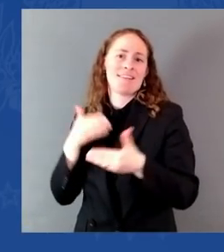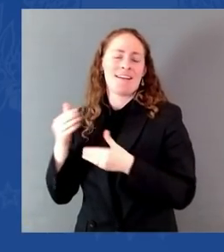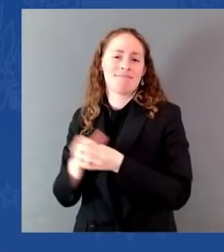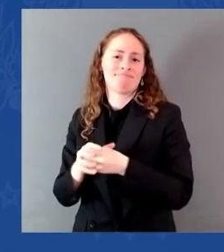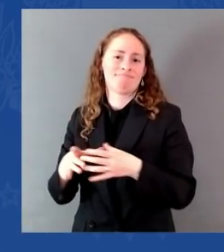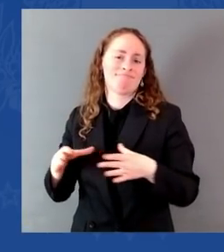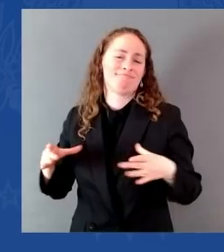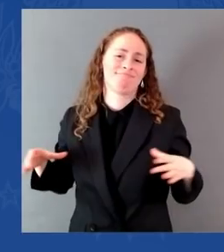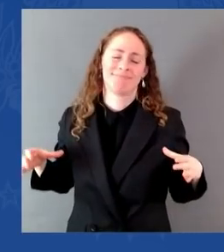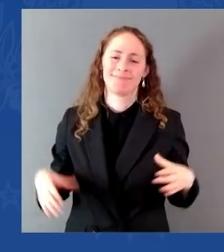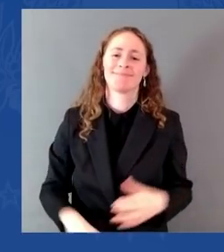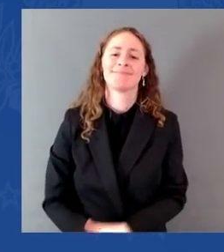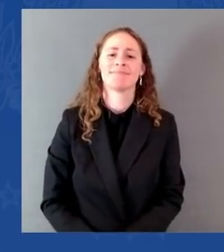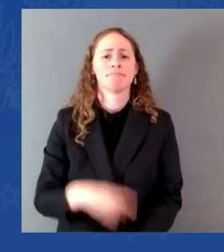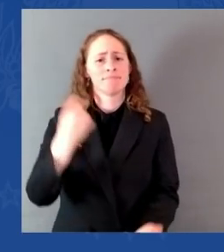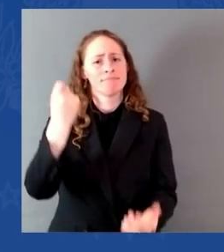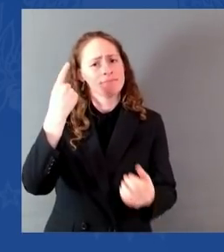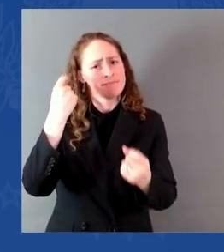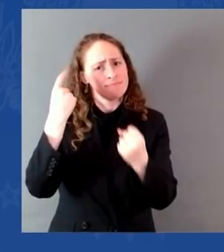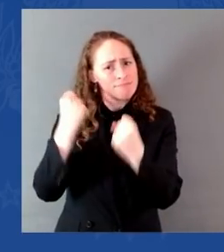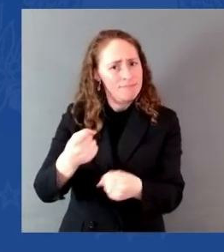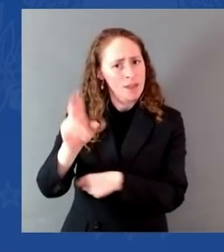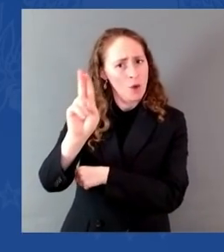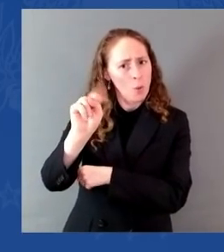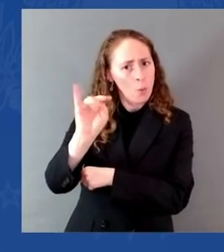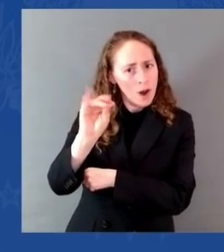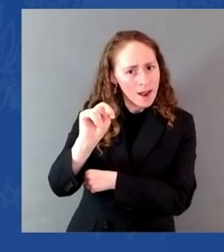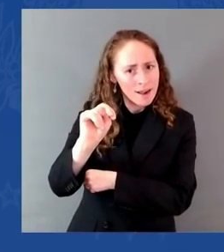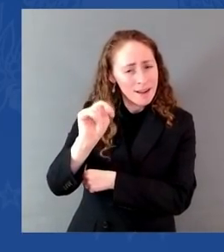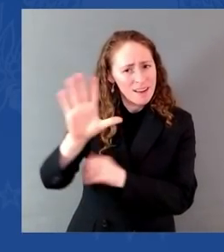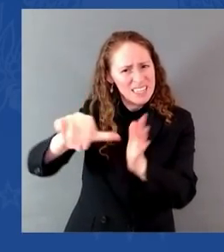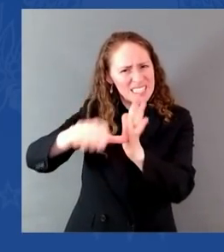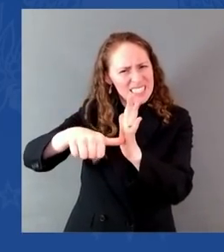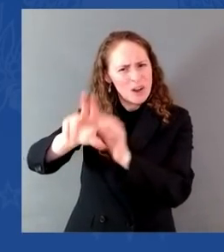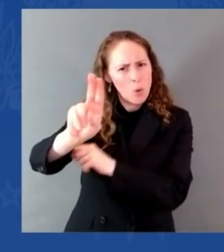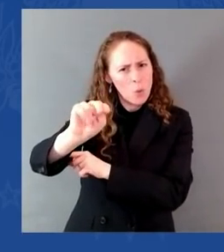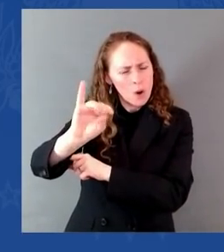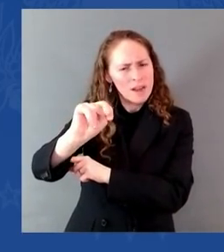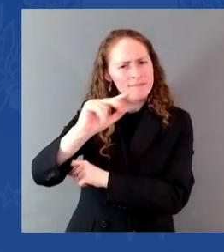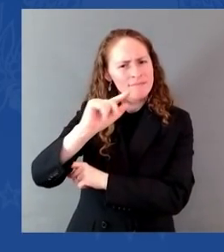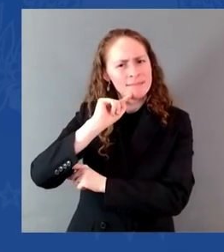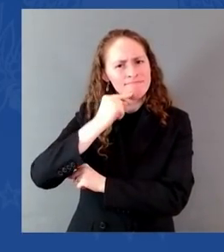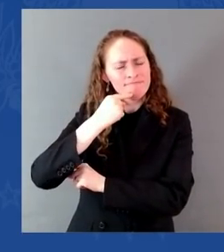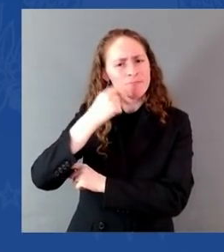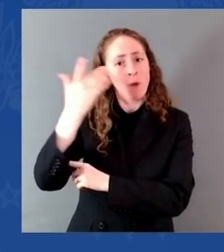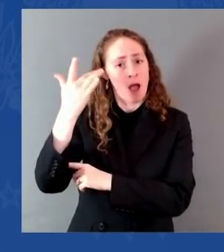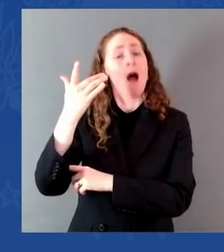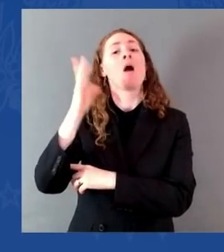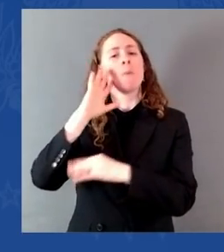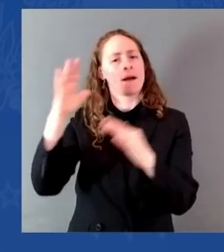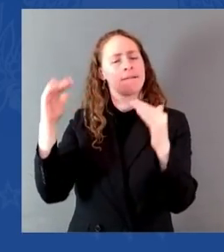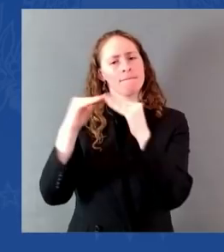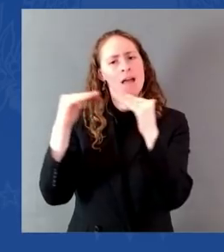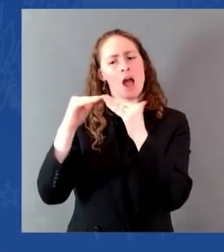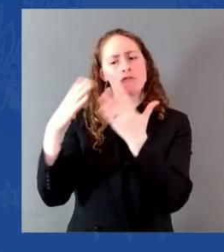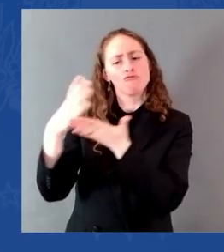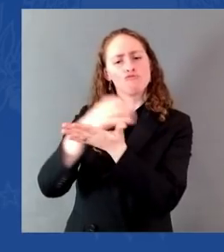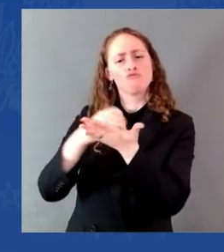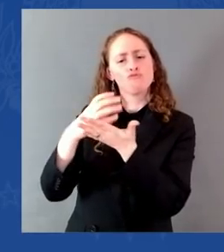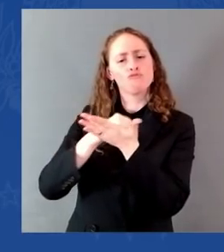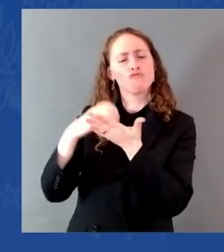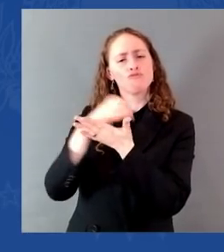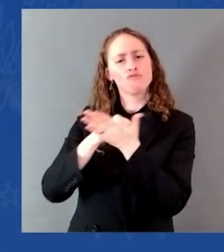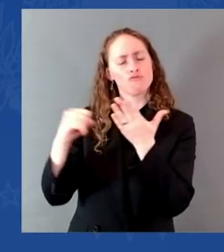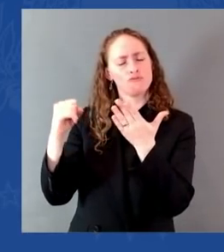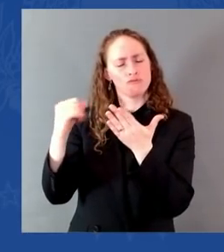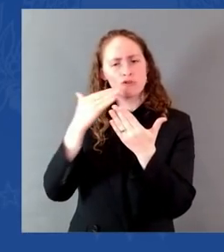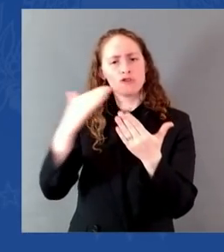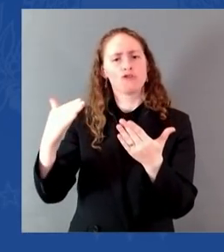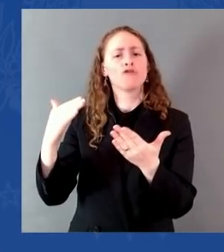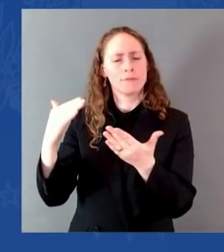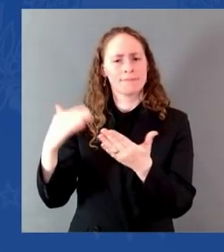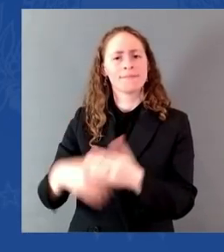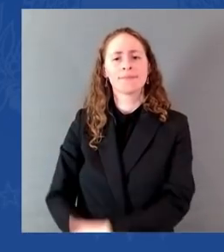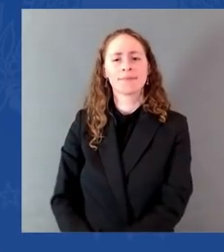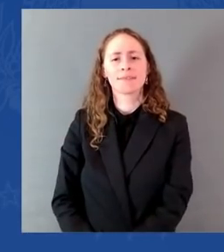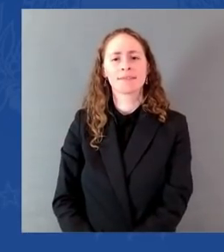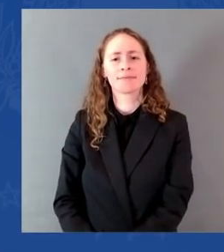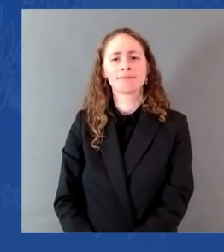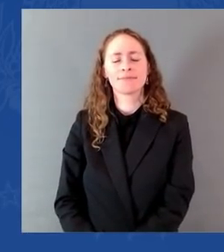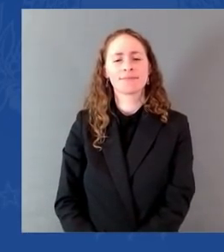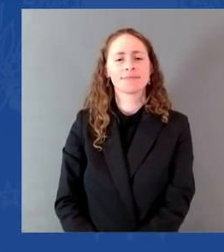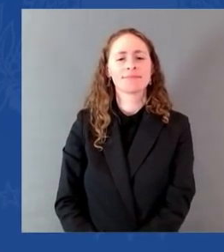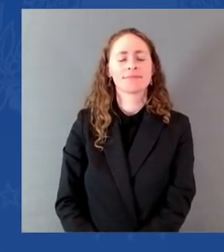There's a lot of --